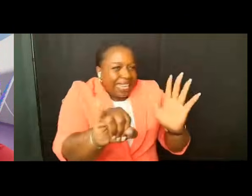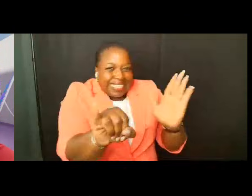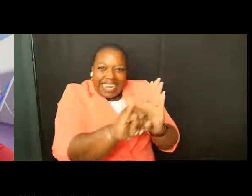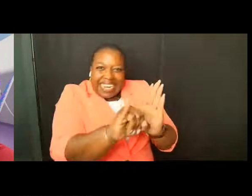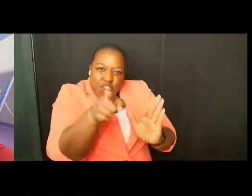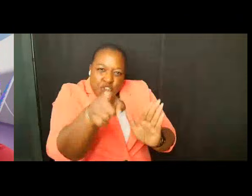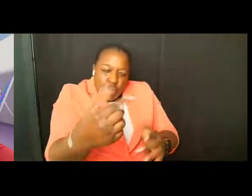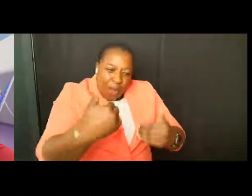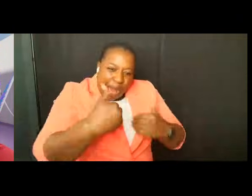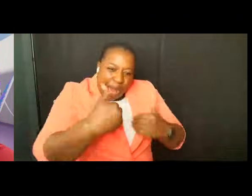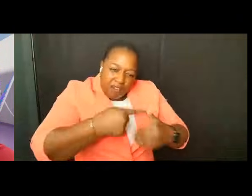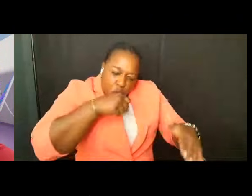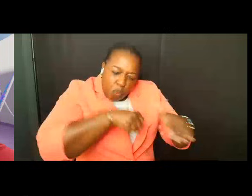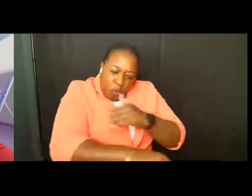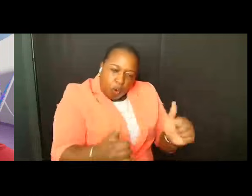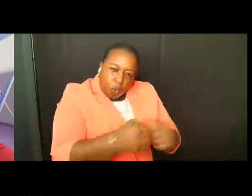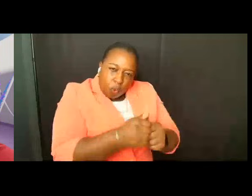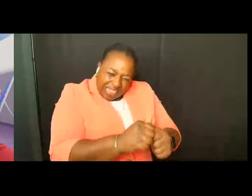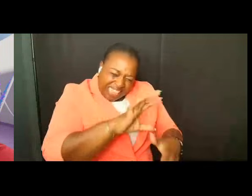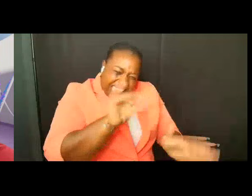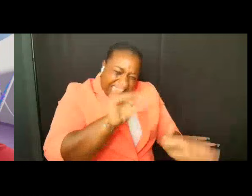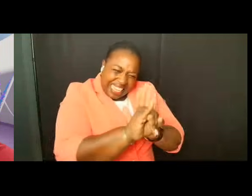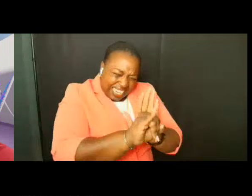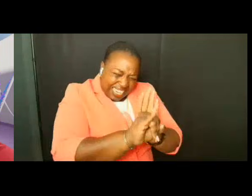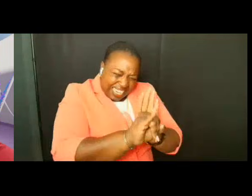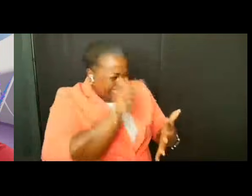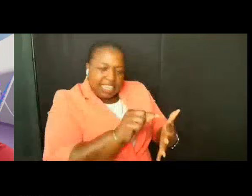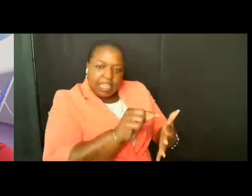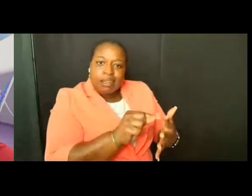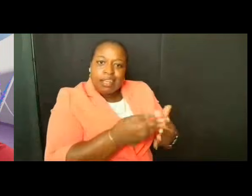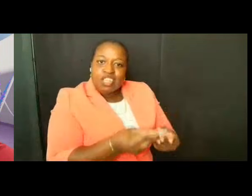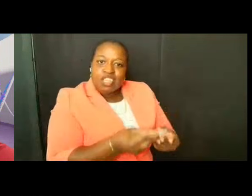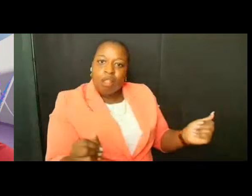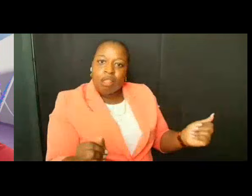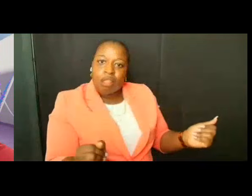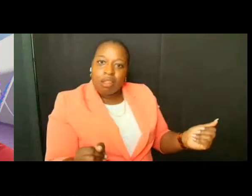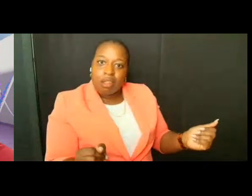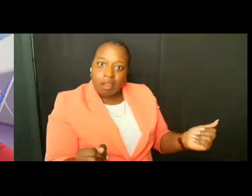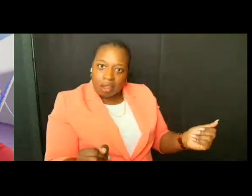now what?" I mean, you're still a patient but you know what I mean? "I'm not having VOCs anymore,